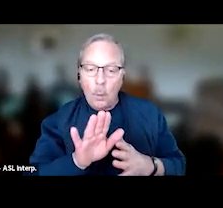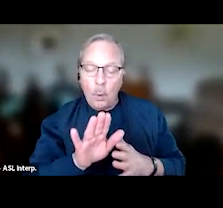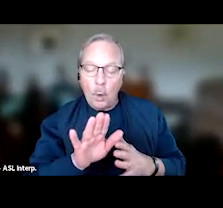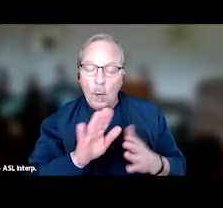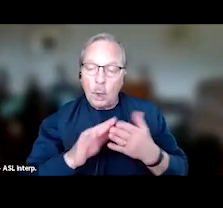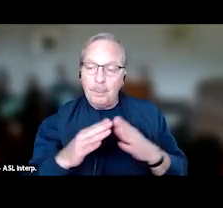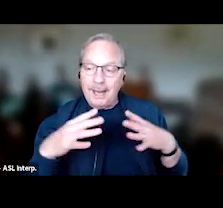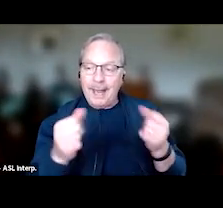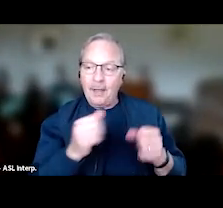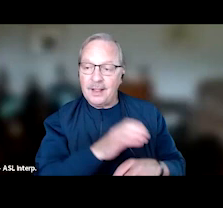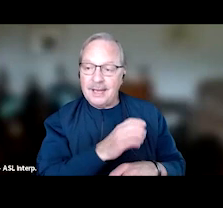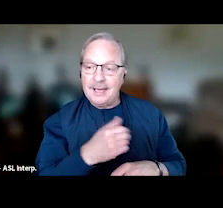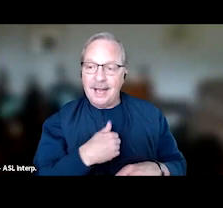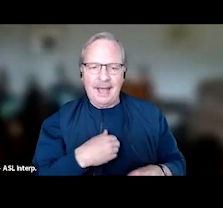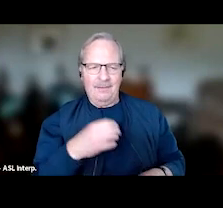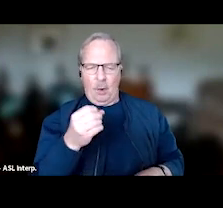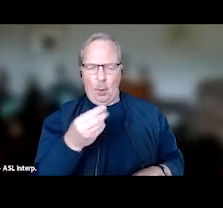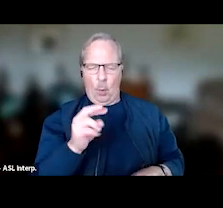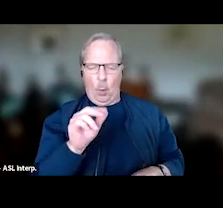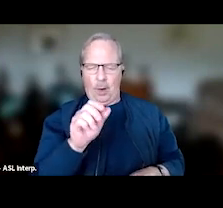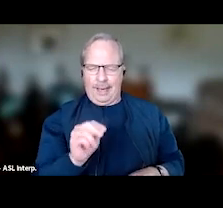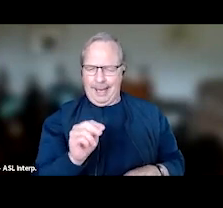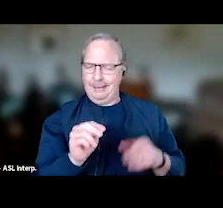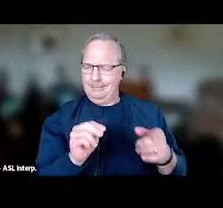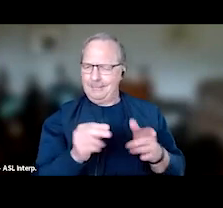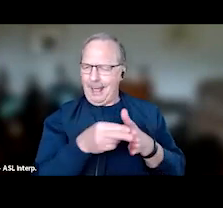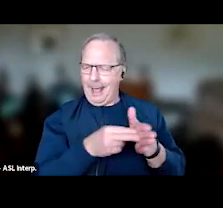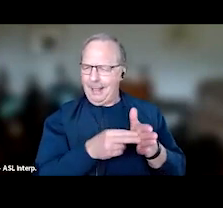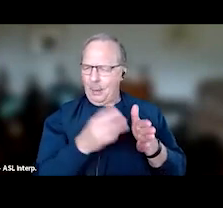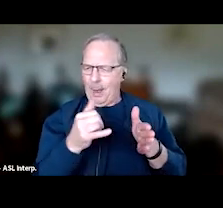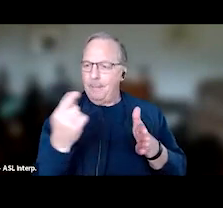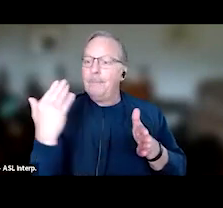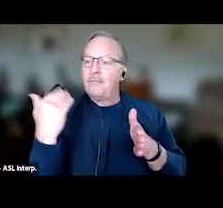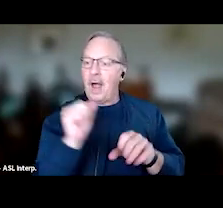I have Oregon highlighted 'cause I used to work in Oregon, but I can click on any of these